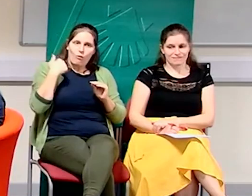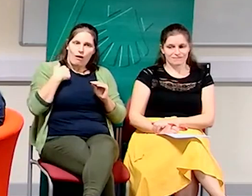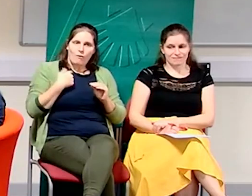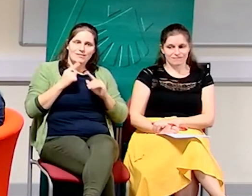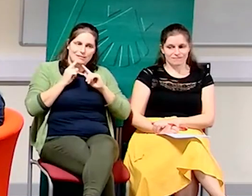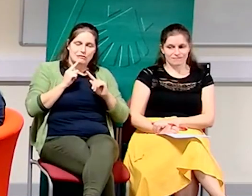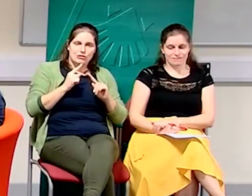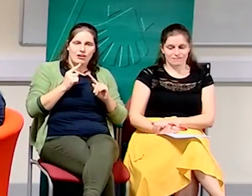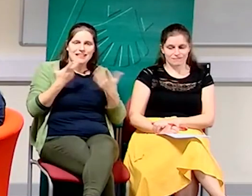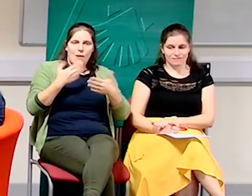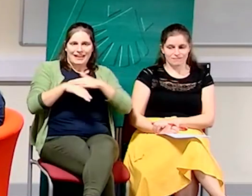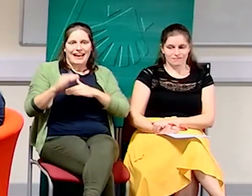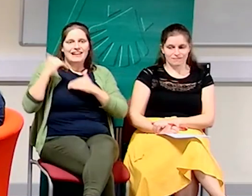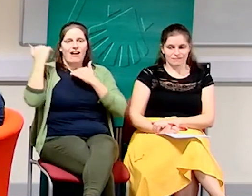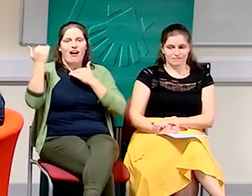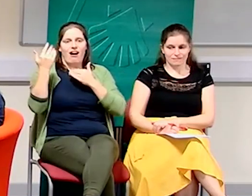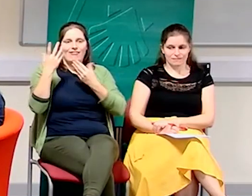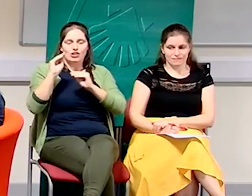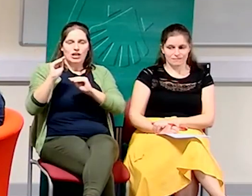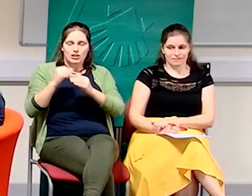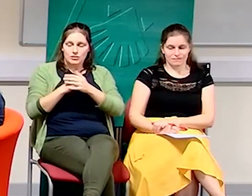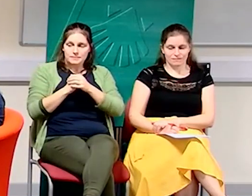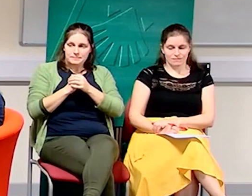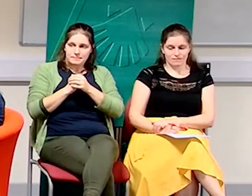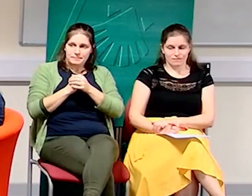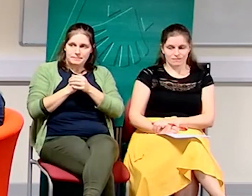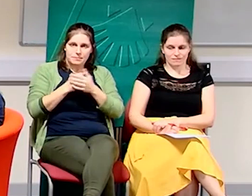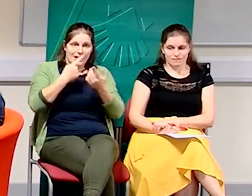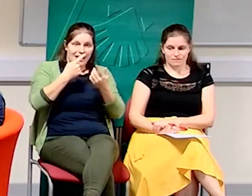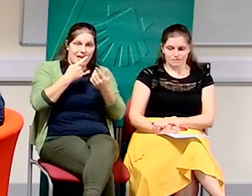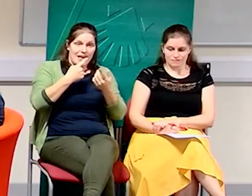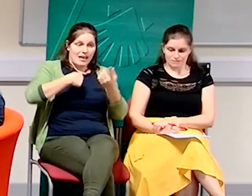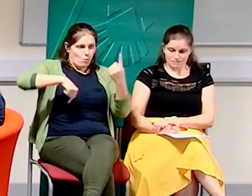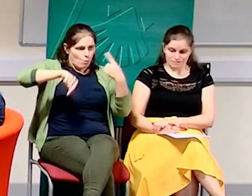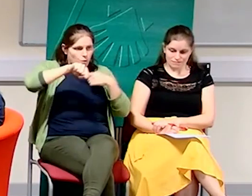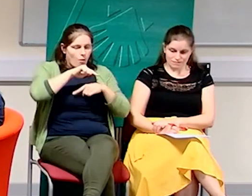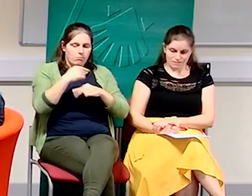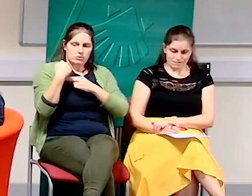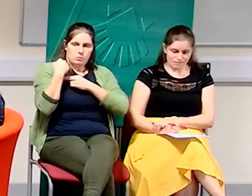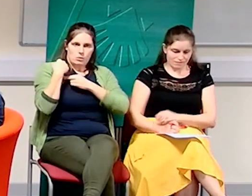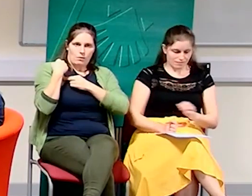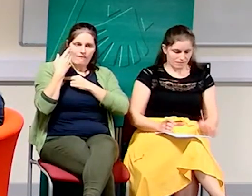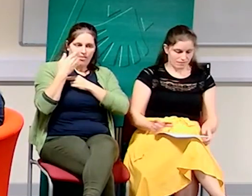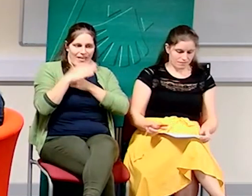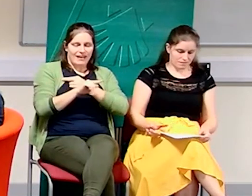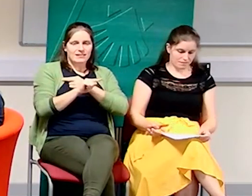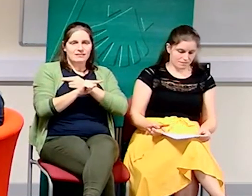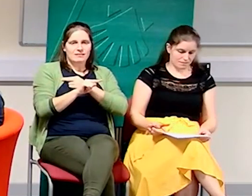in higher education if we all make it our our business then uh I think that's a main principle